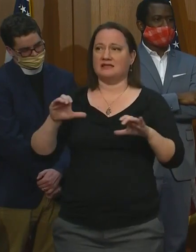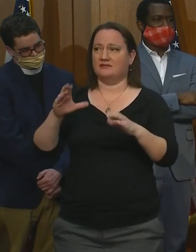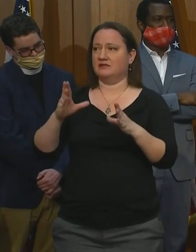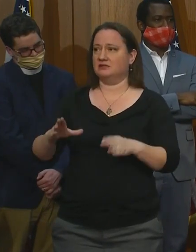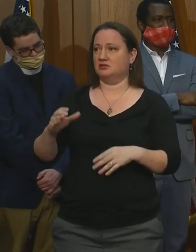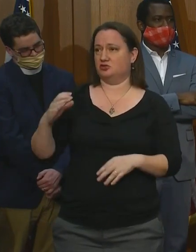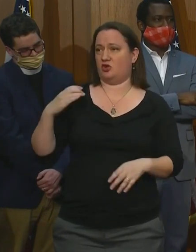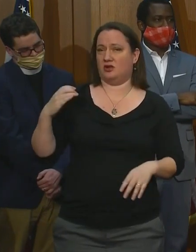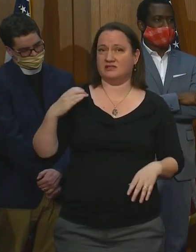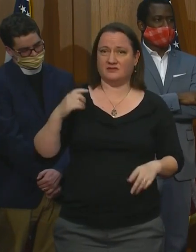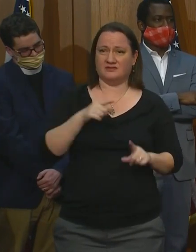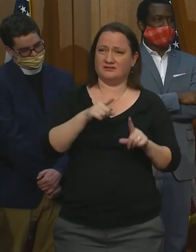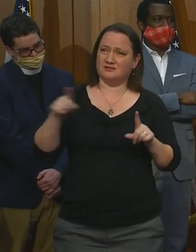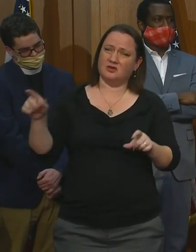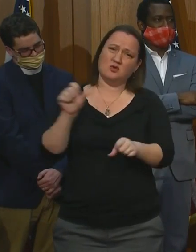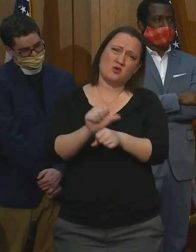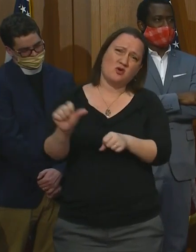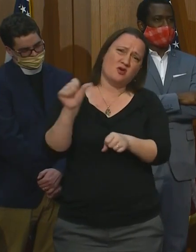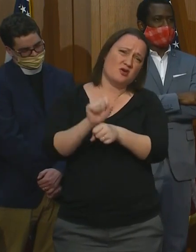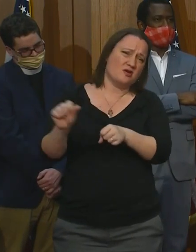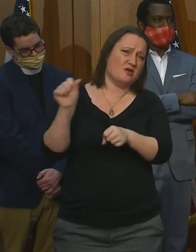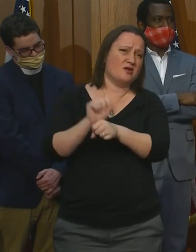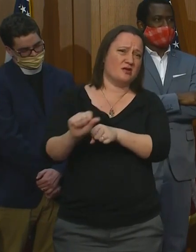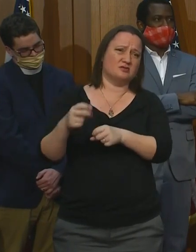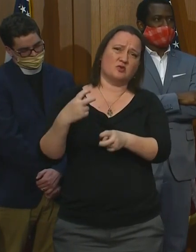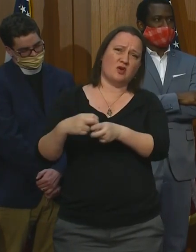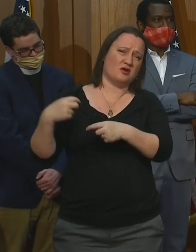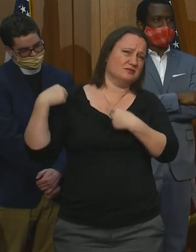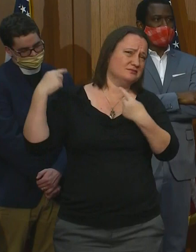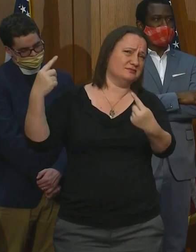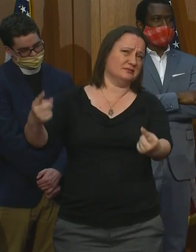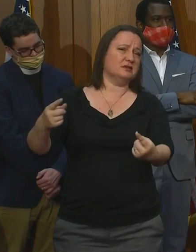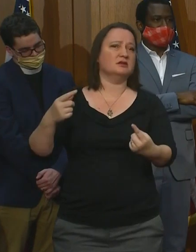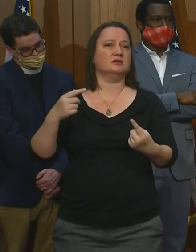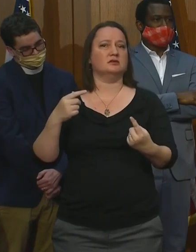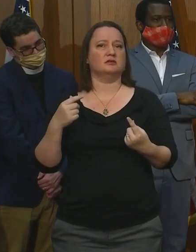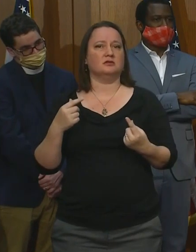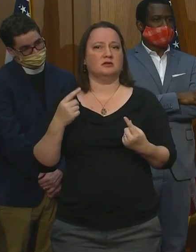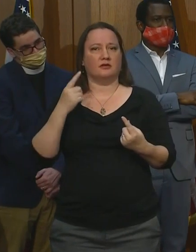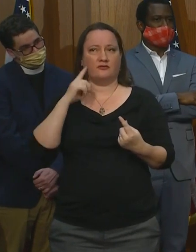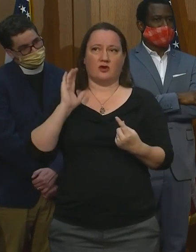ACTIVISTS IN CHARLOTTESVILLE WHO HAVE PUT IN DECADES. WHERE